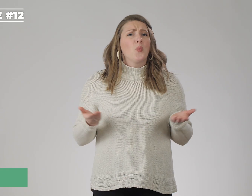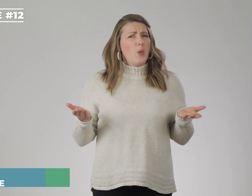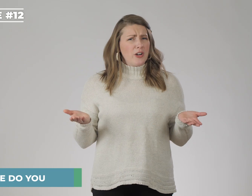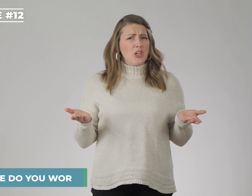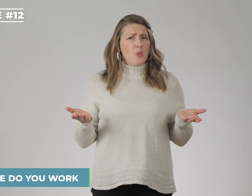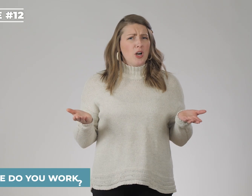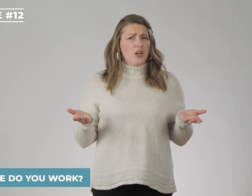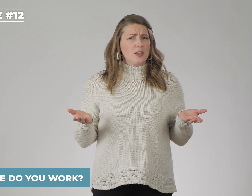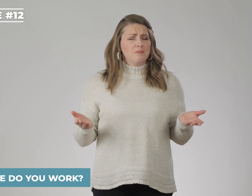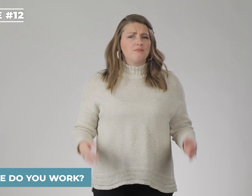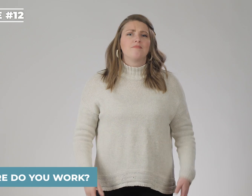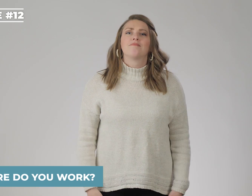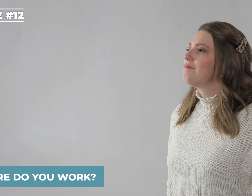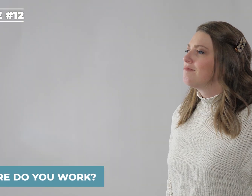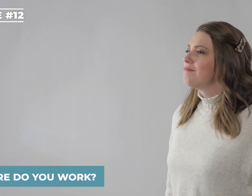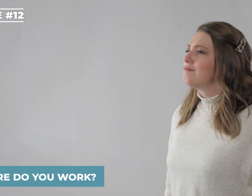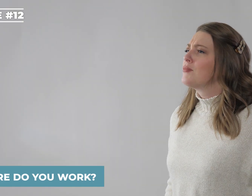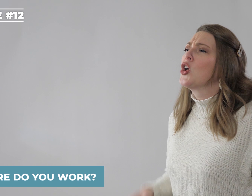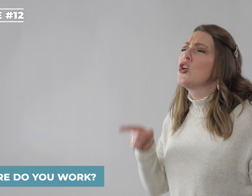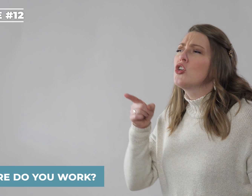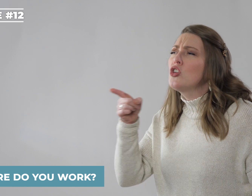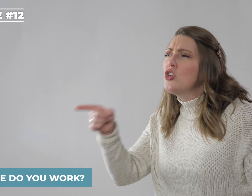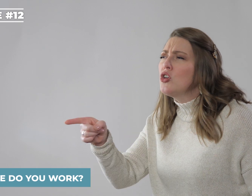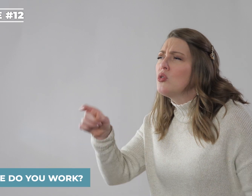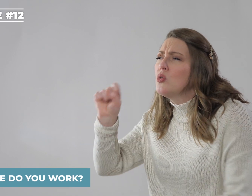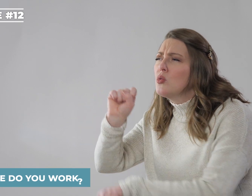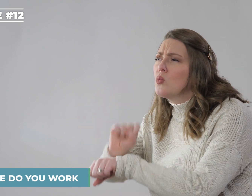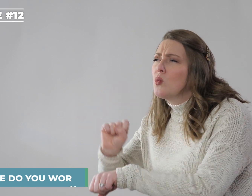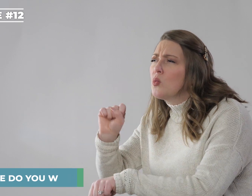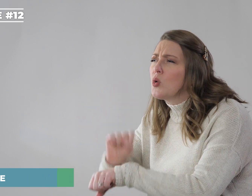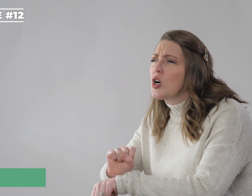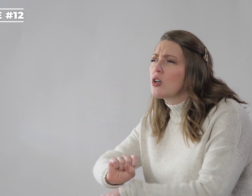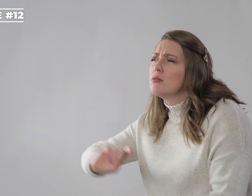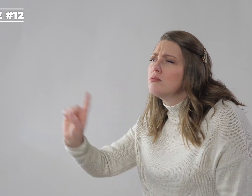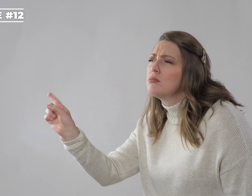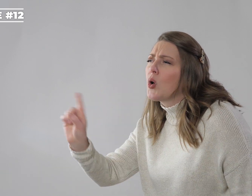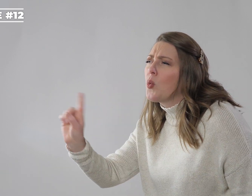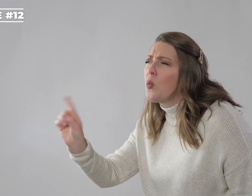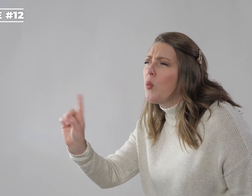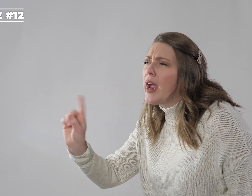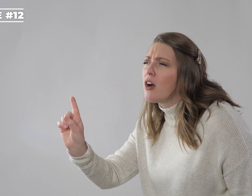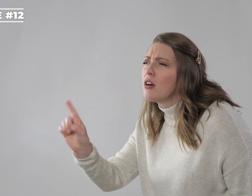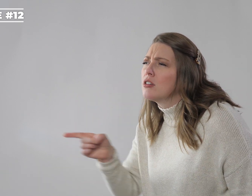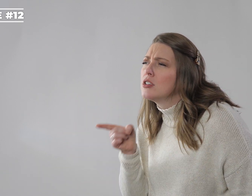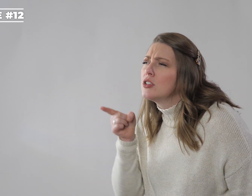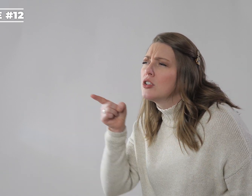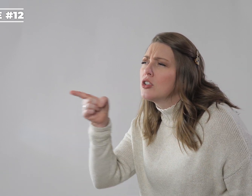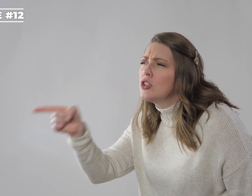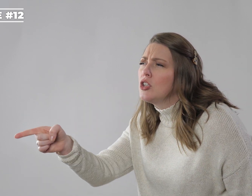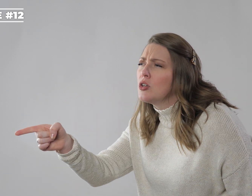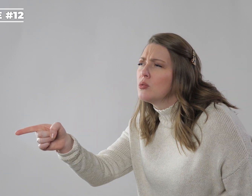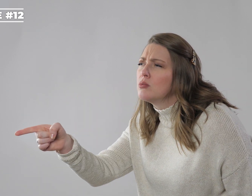Where do you work? 'You work where you?'